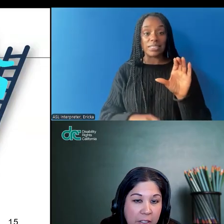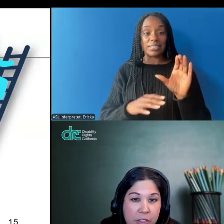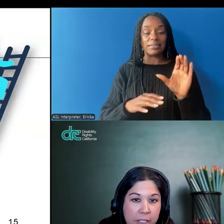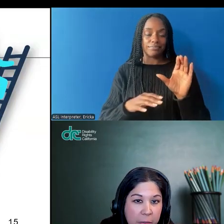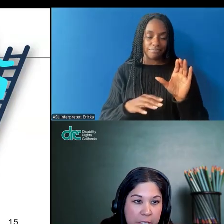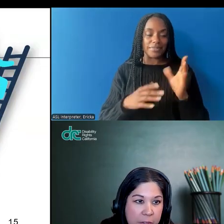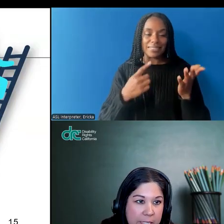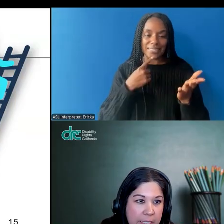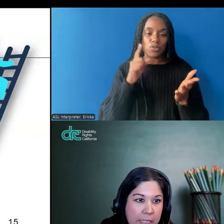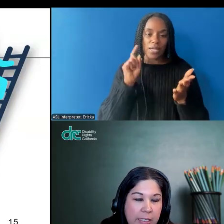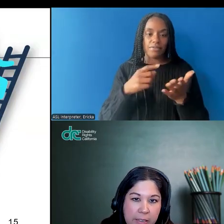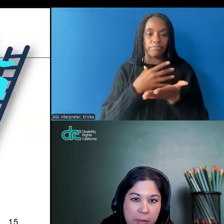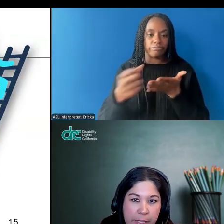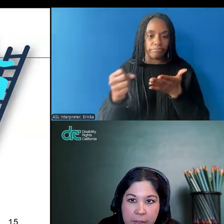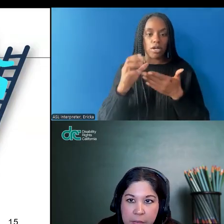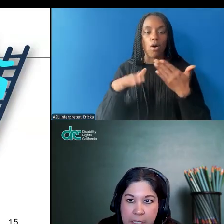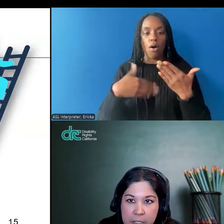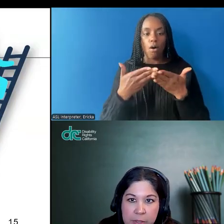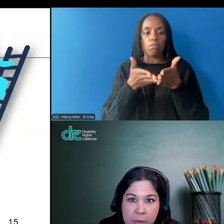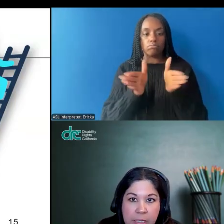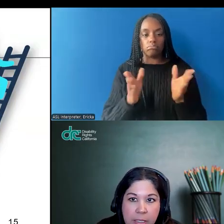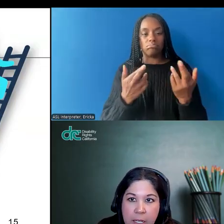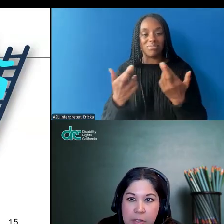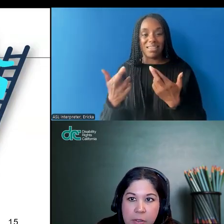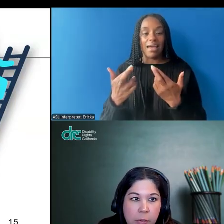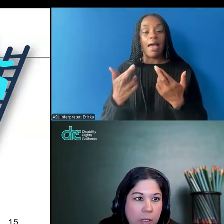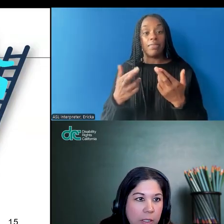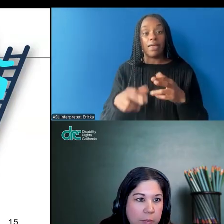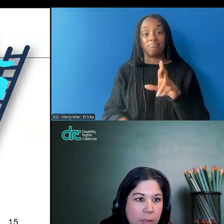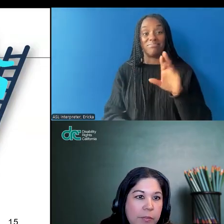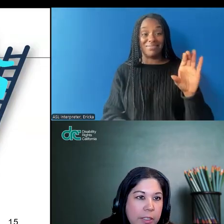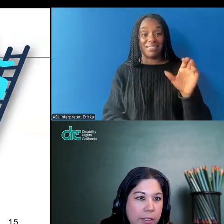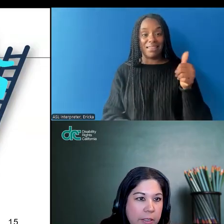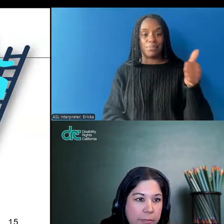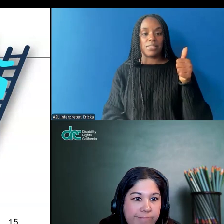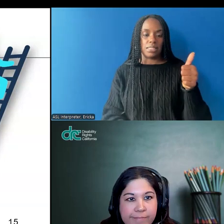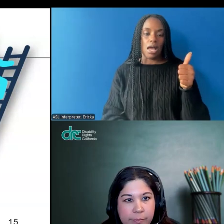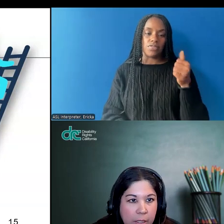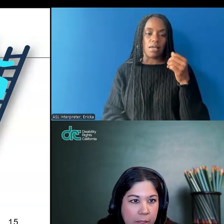our generic resources and that their payor of last resort. So, some of the,